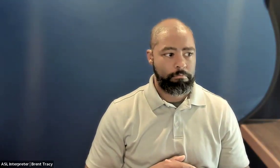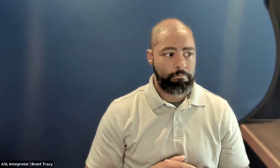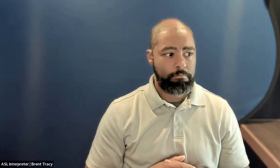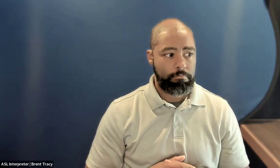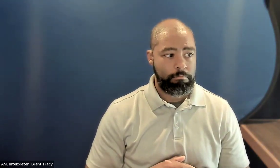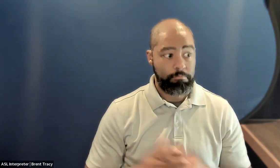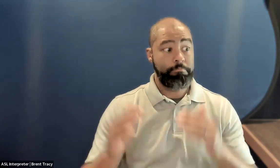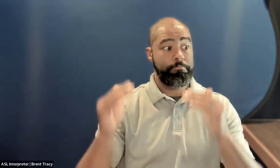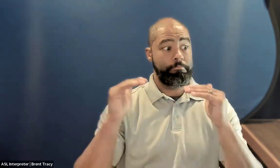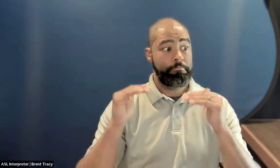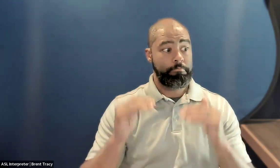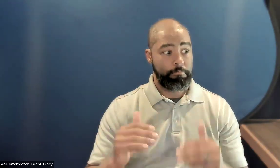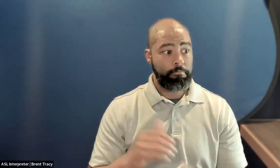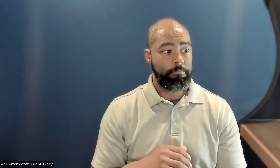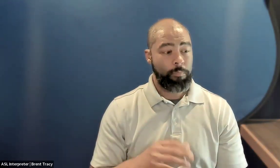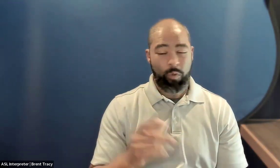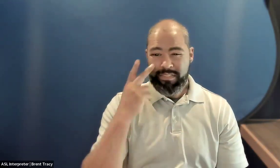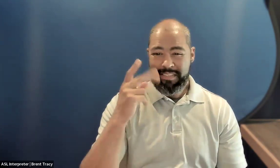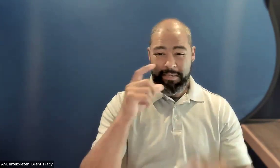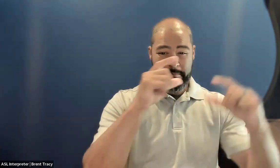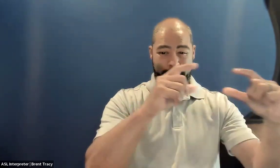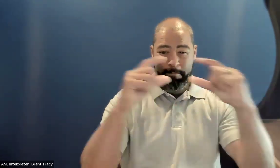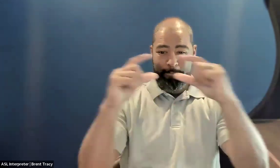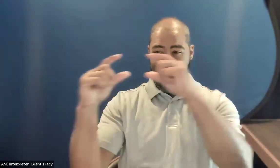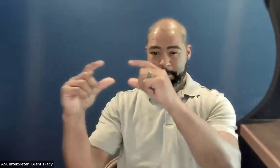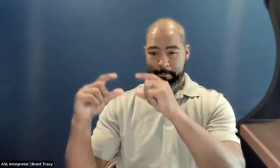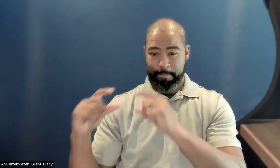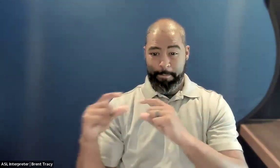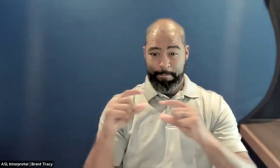On each climate hazard exposure score will provide information